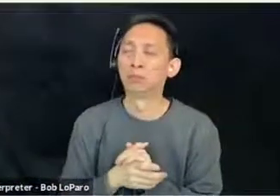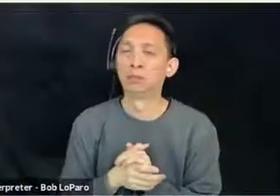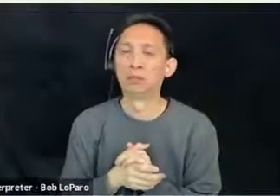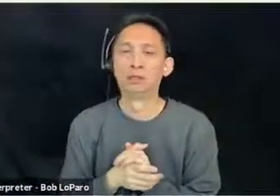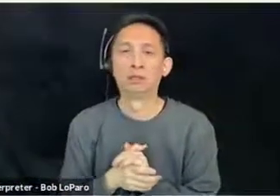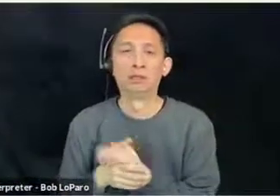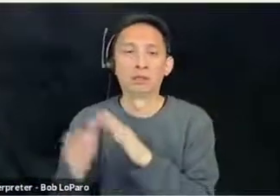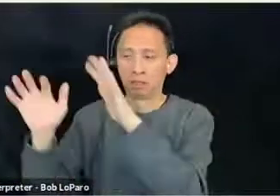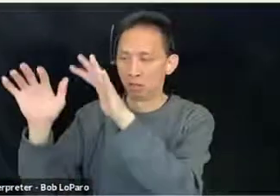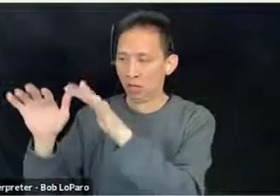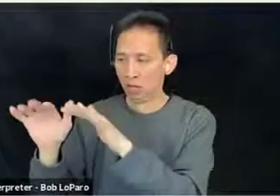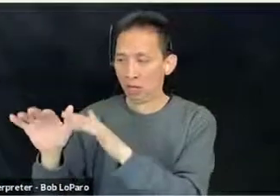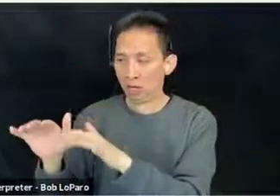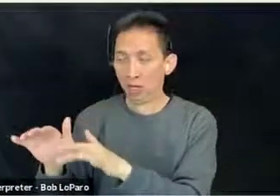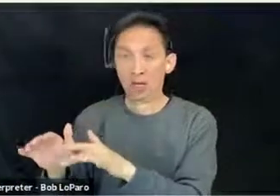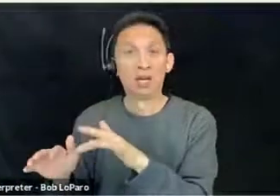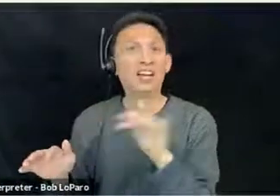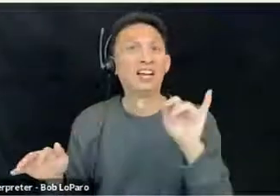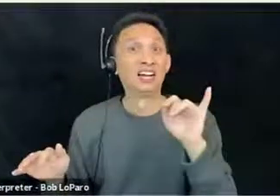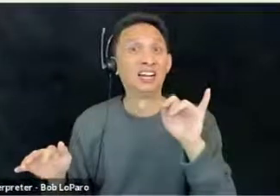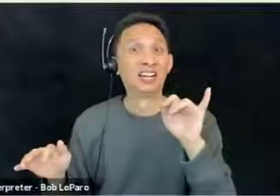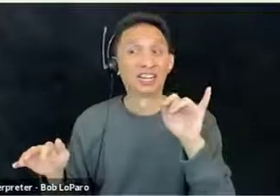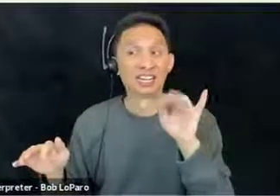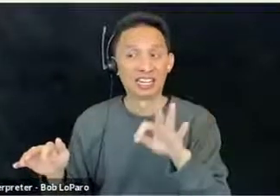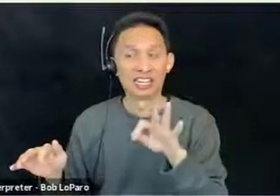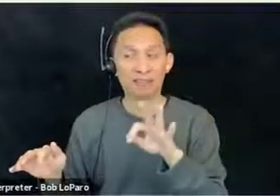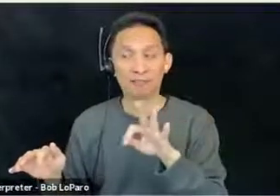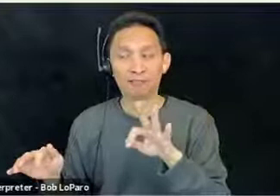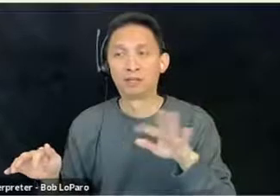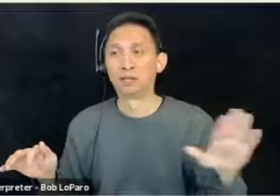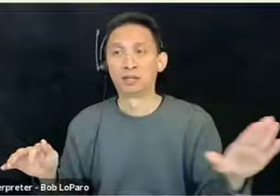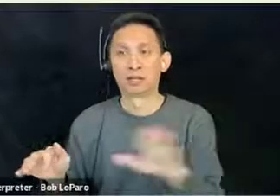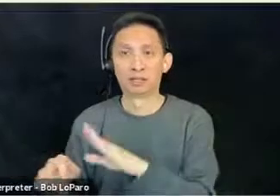individuals that are impacted by a peroxisomal disorder